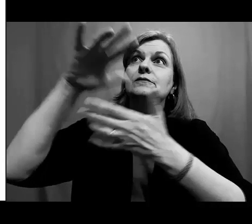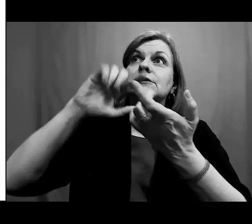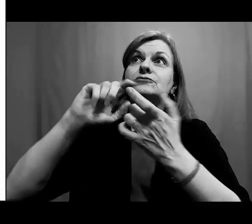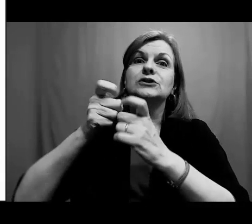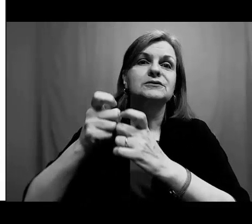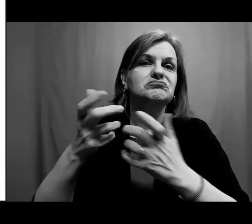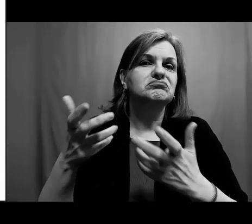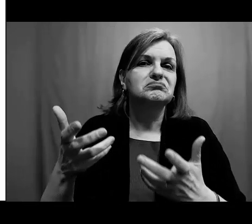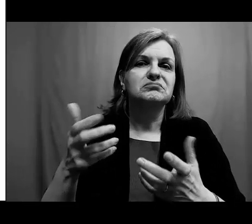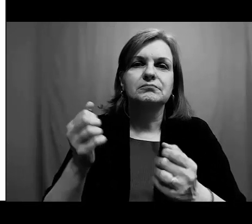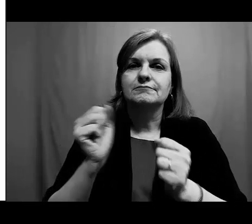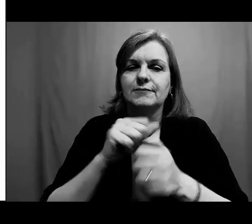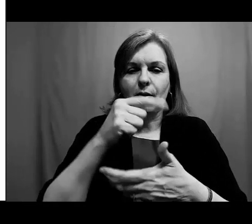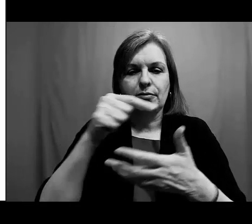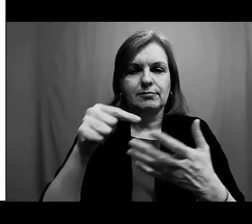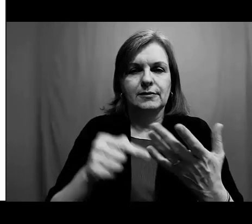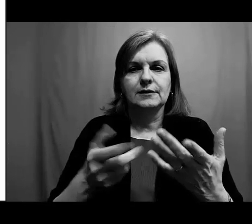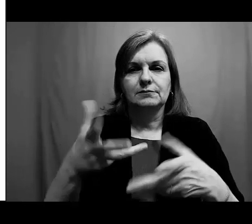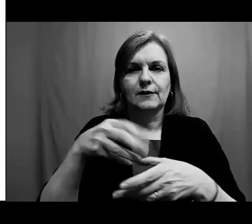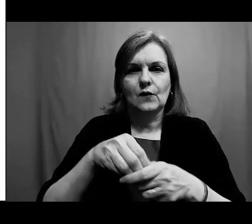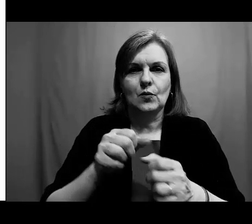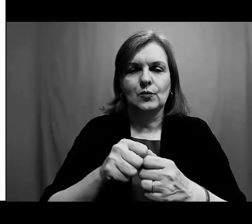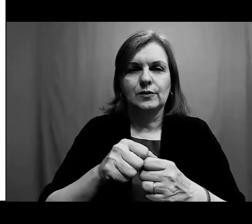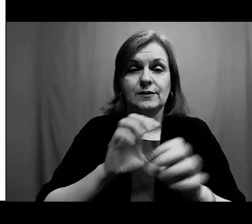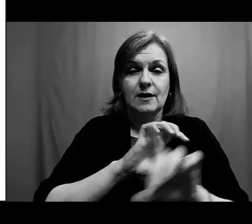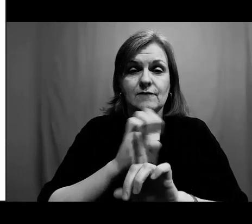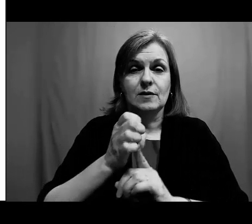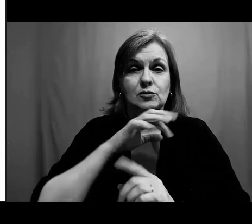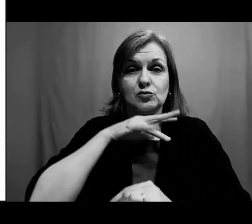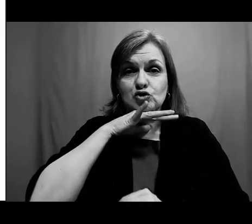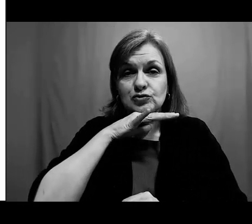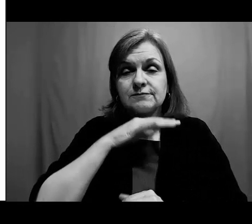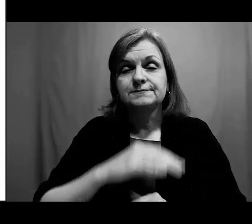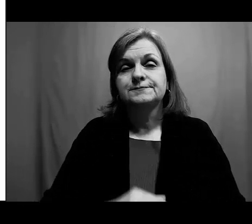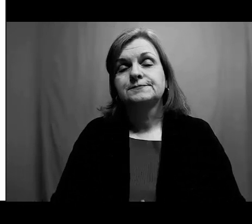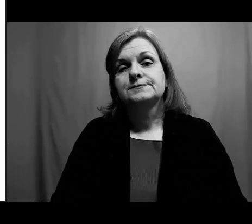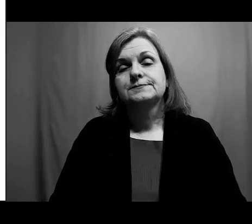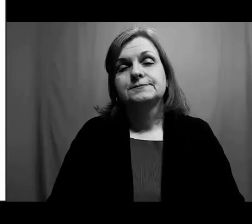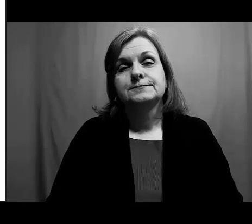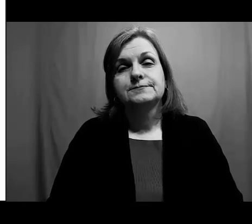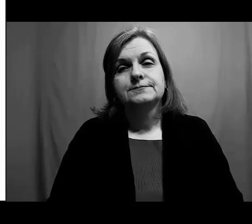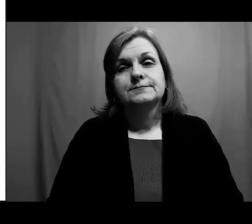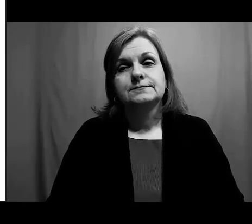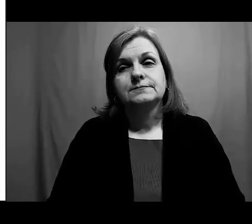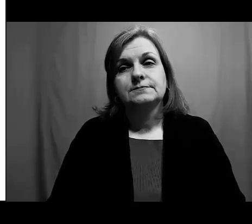atmospheric conditions all kinds of things come in to play and when we look at